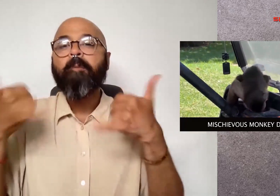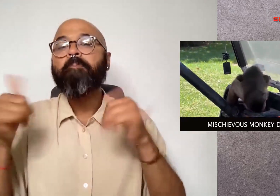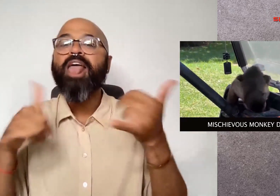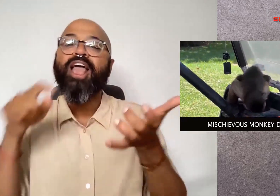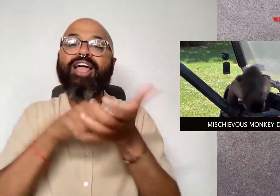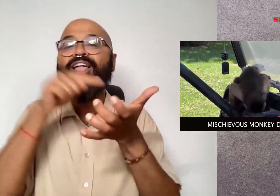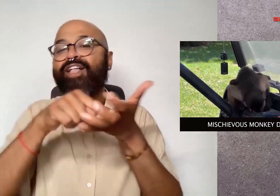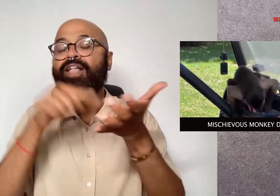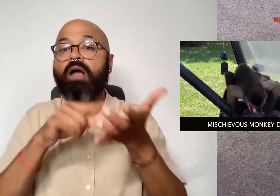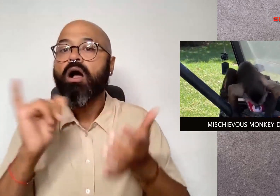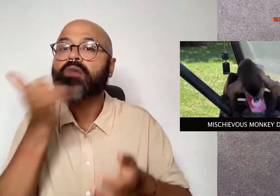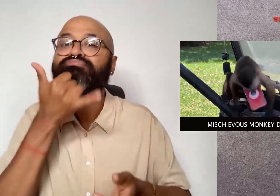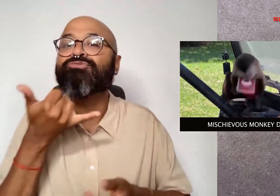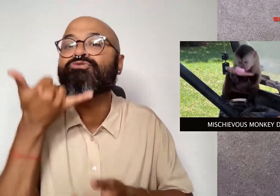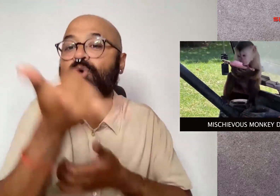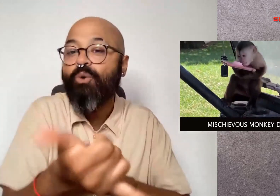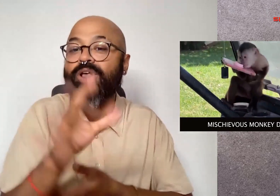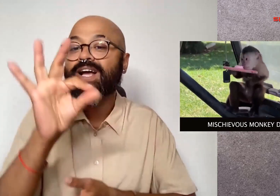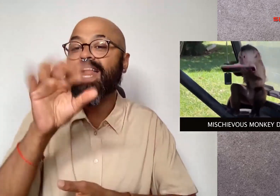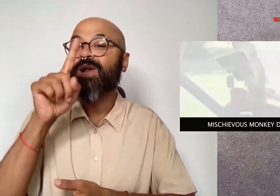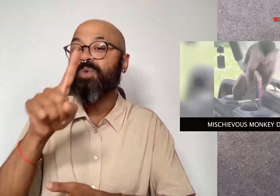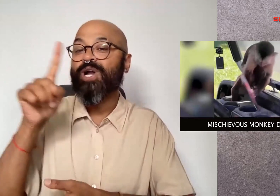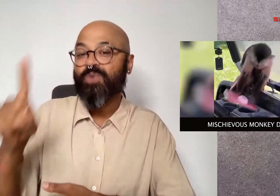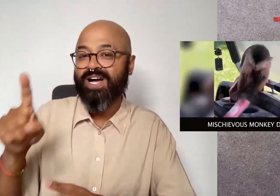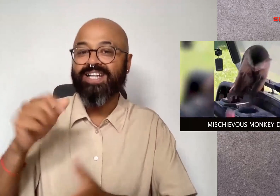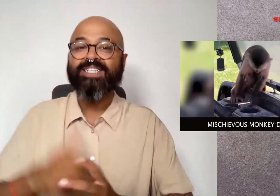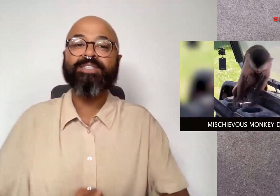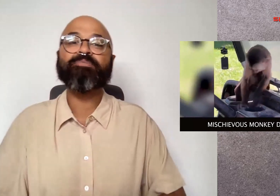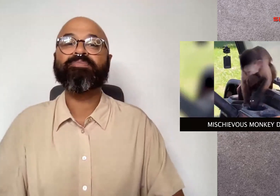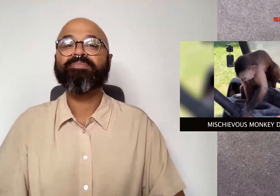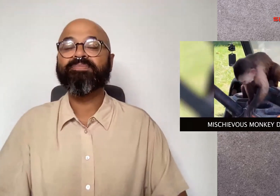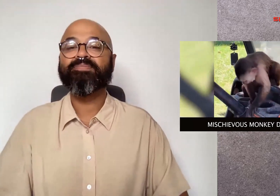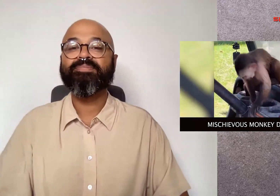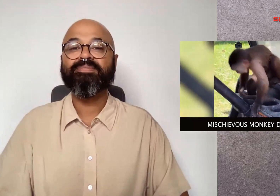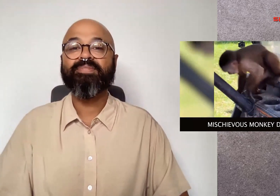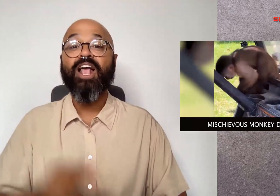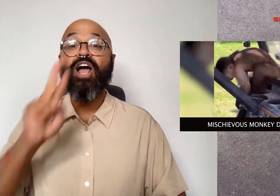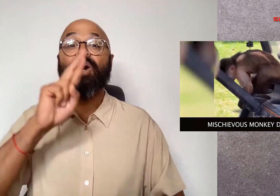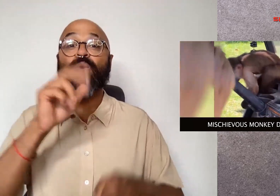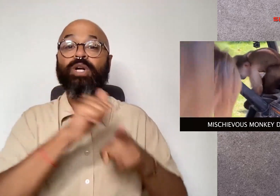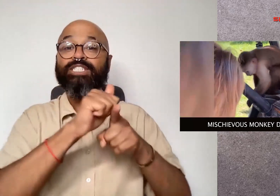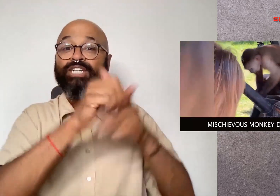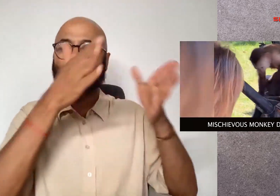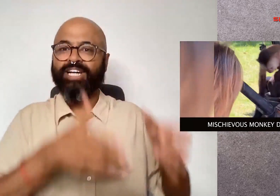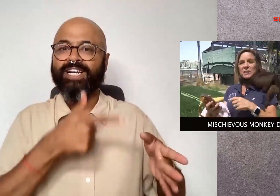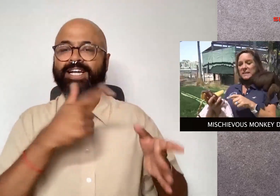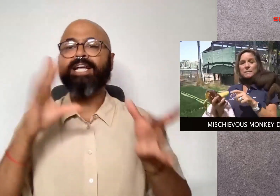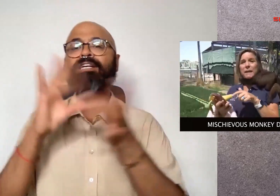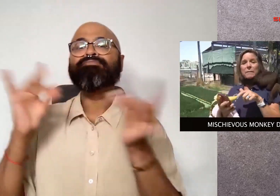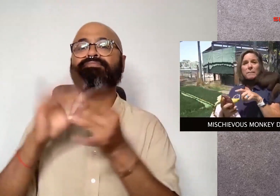his hands on a cell phone started pushing buttons and called 911 by mistake Route's